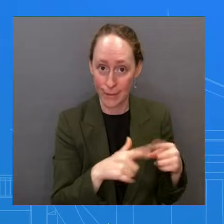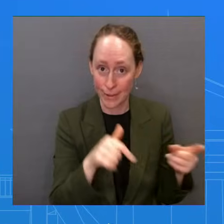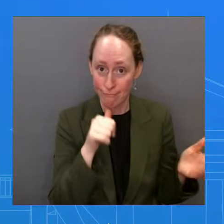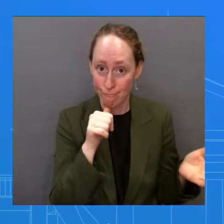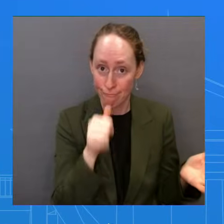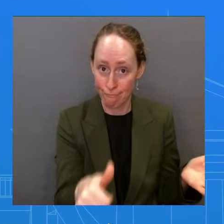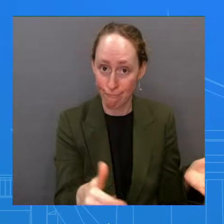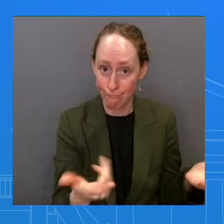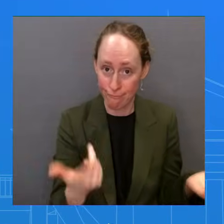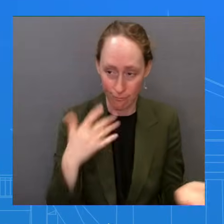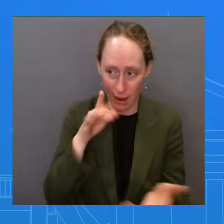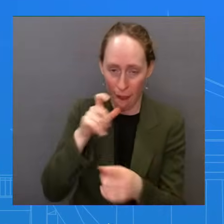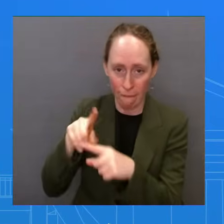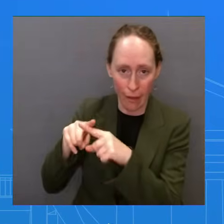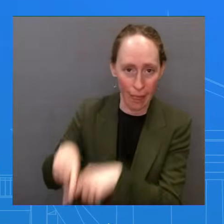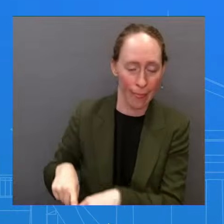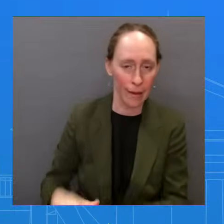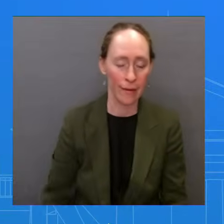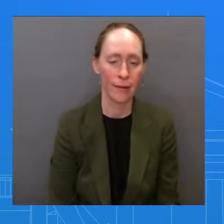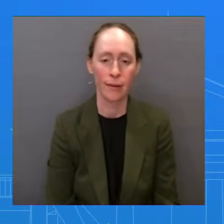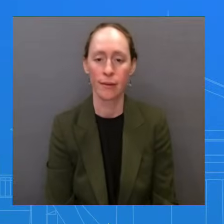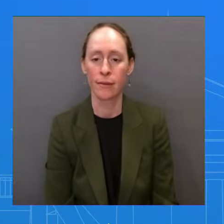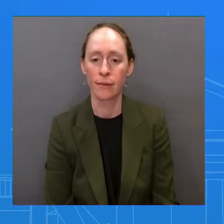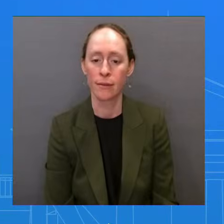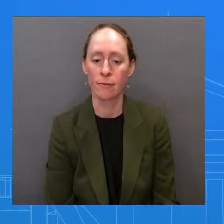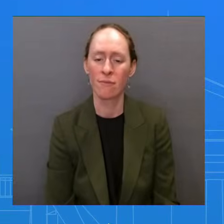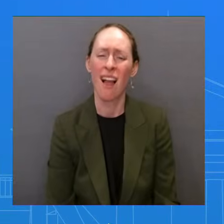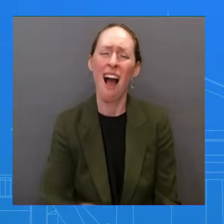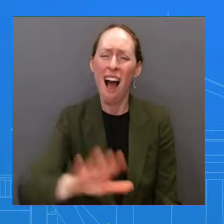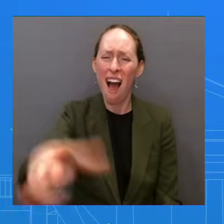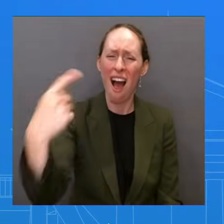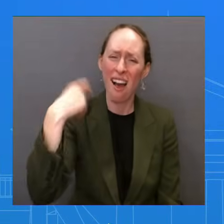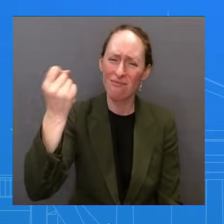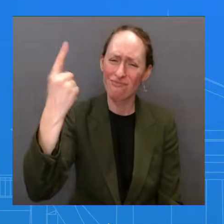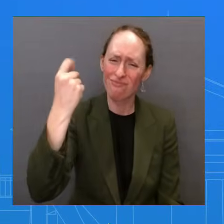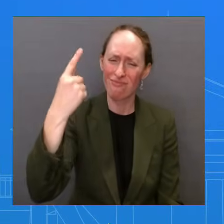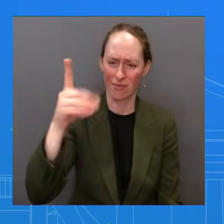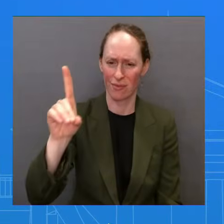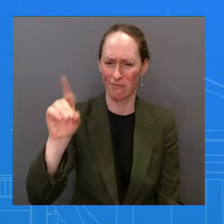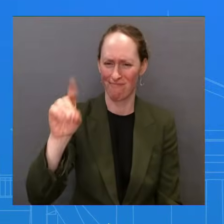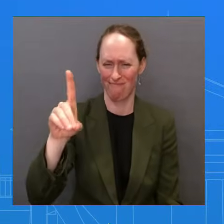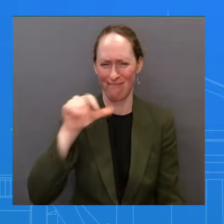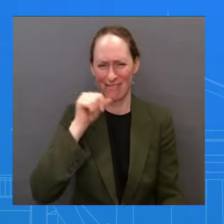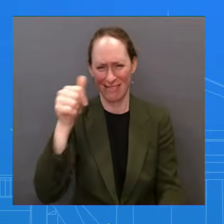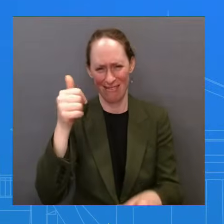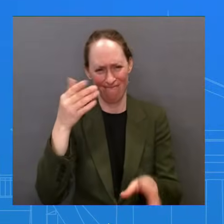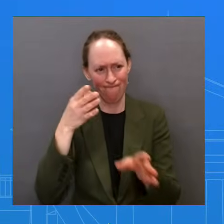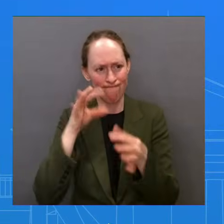they won't be performing law enforcement tasks. But broadly, as the administration prepares for the expected increase in the coming weeks,